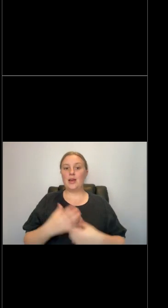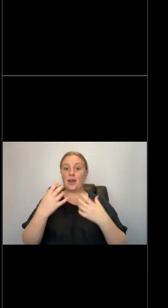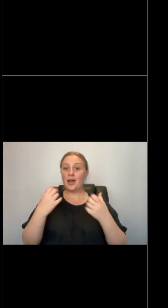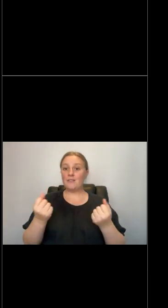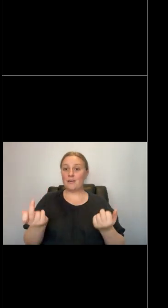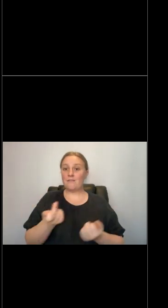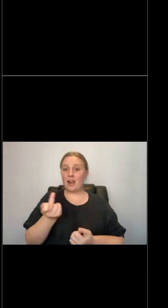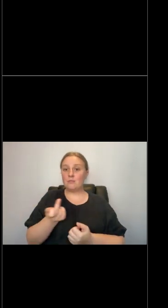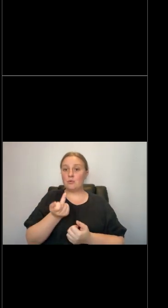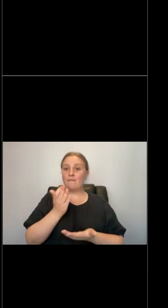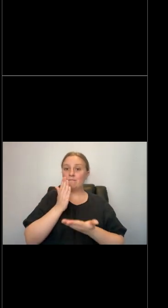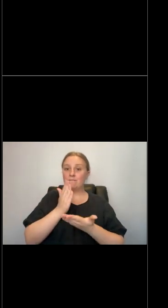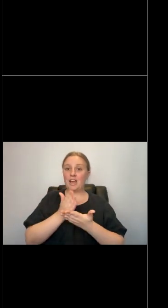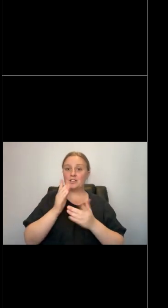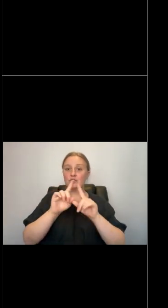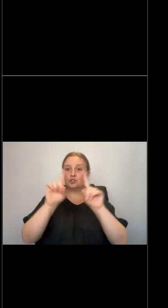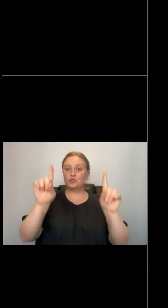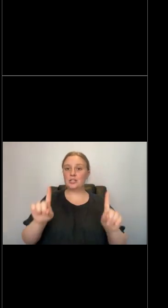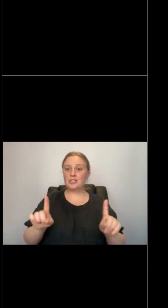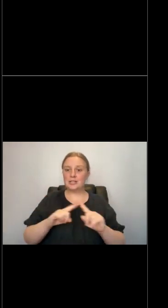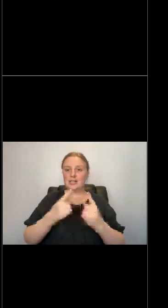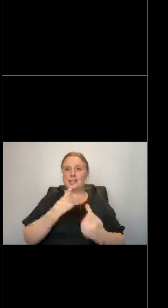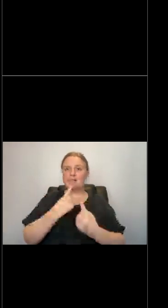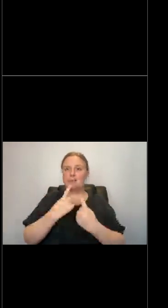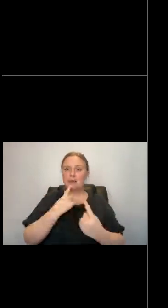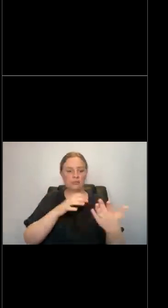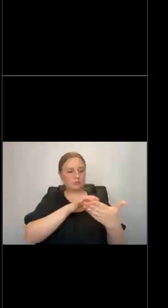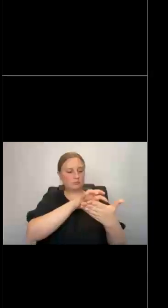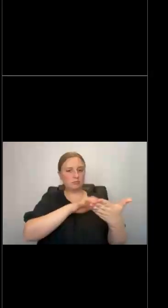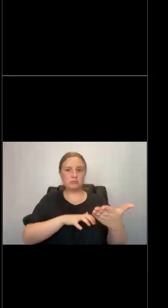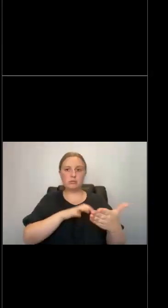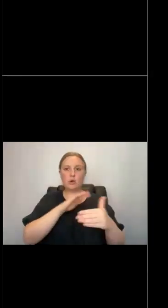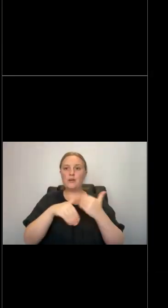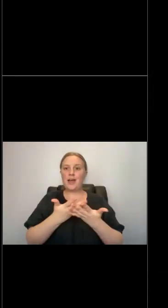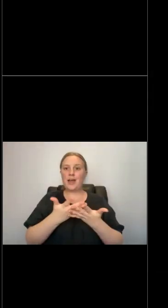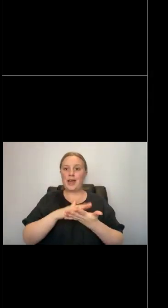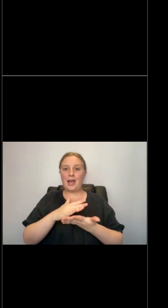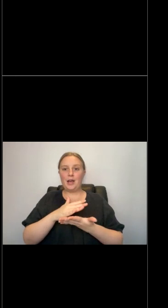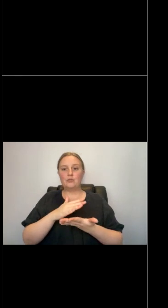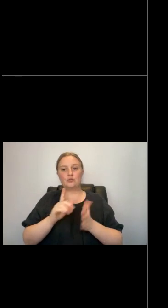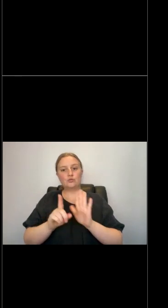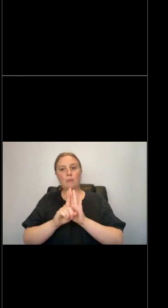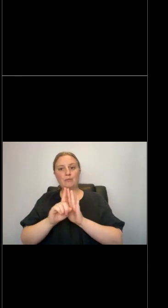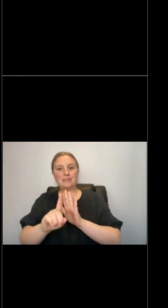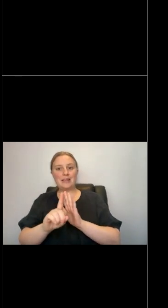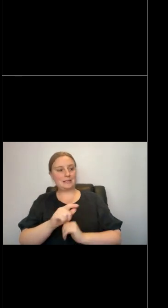for representing people in the tribunal. If you're a nominated support person, links are.